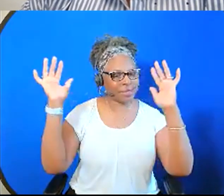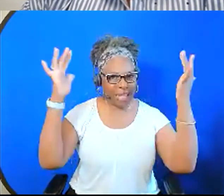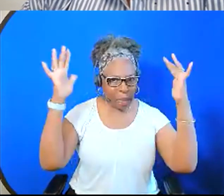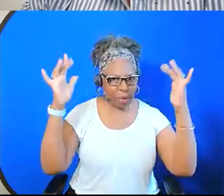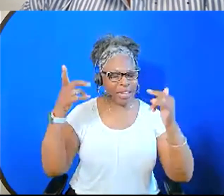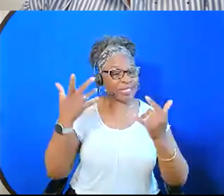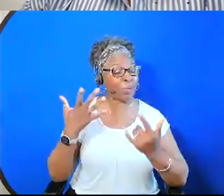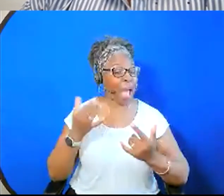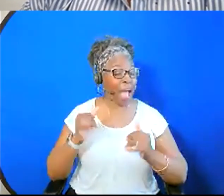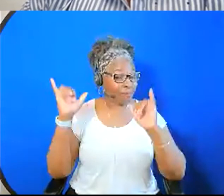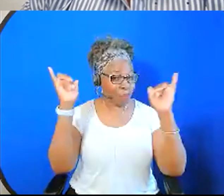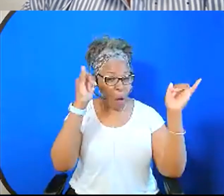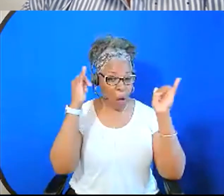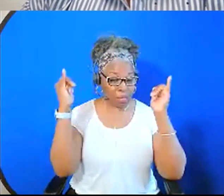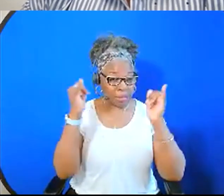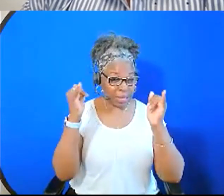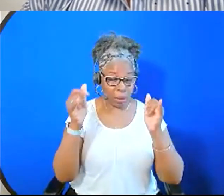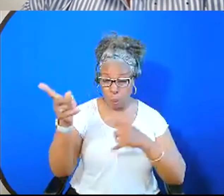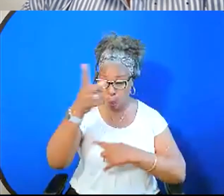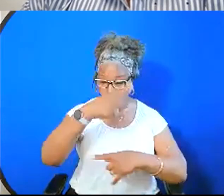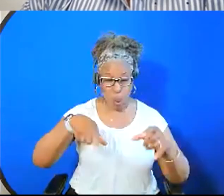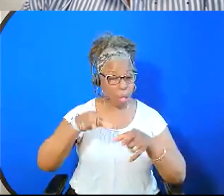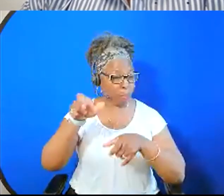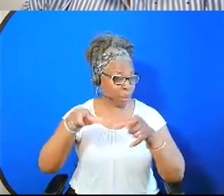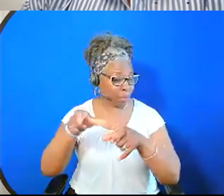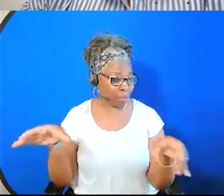afterwards with everybody present. And again, again, part of the motivation